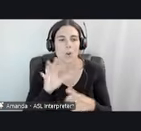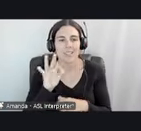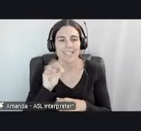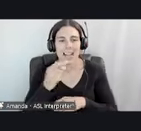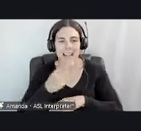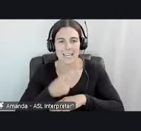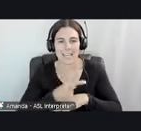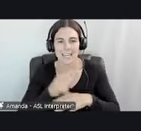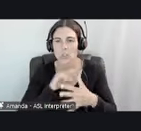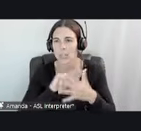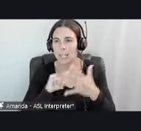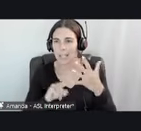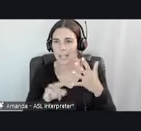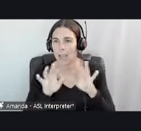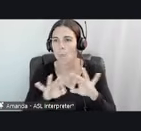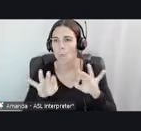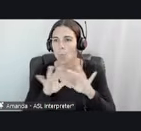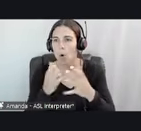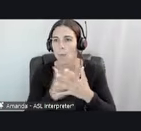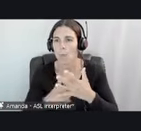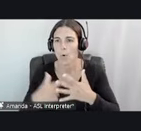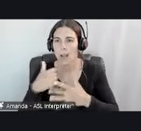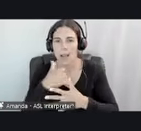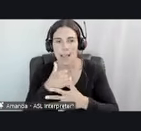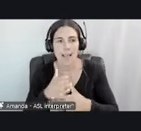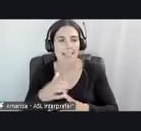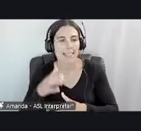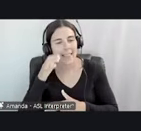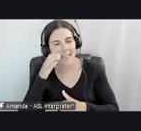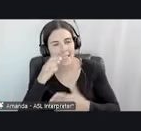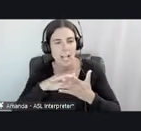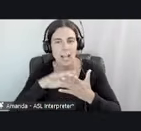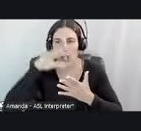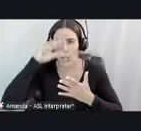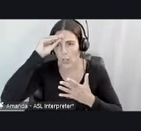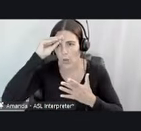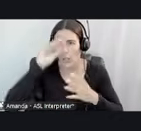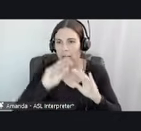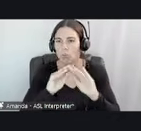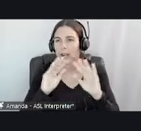priorities. Uh, that listening, that learning, that transparency, as Cindy mentioned, we know